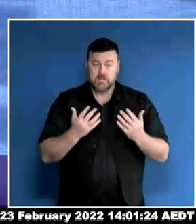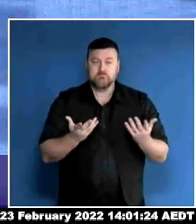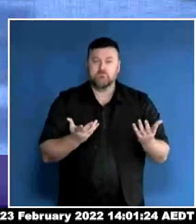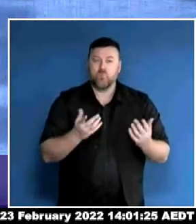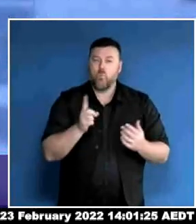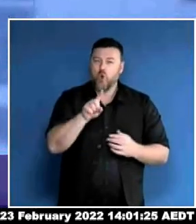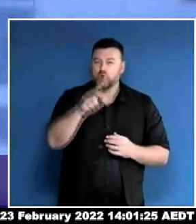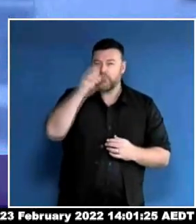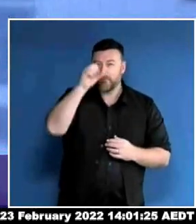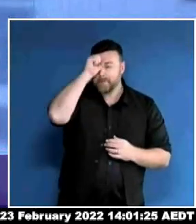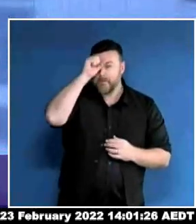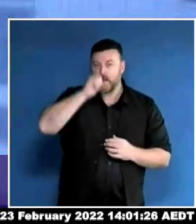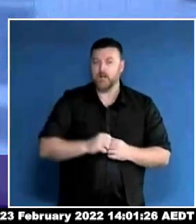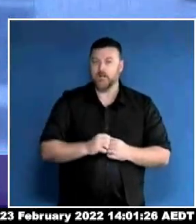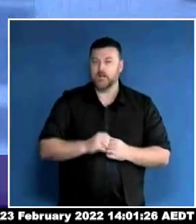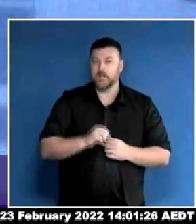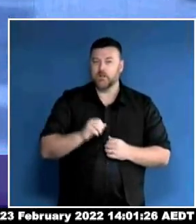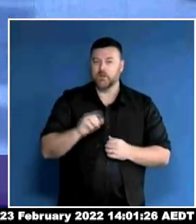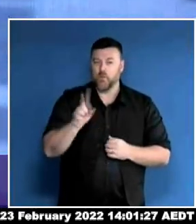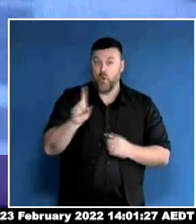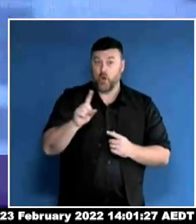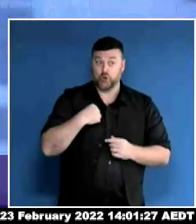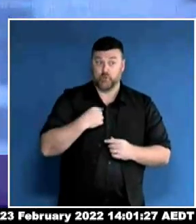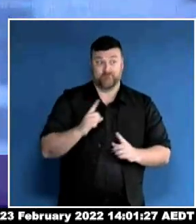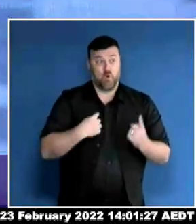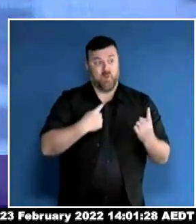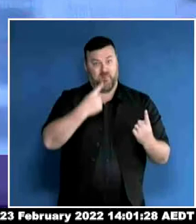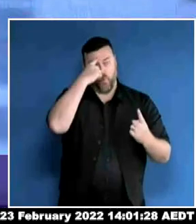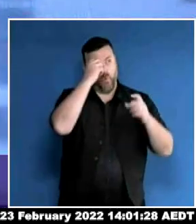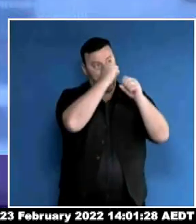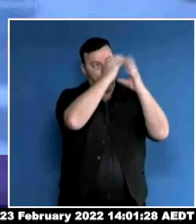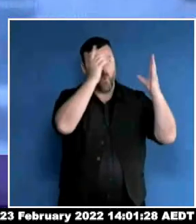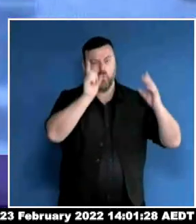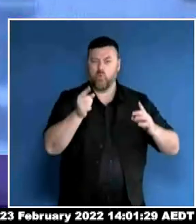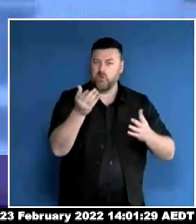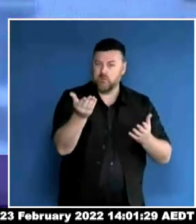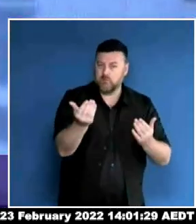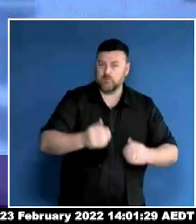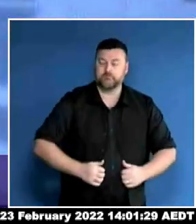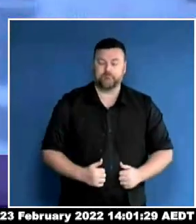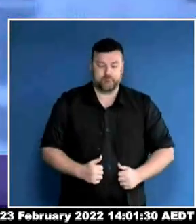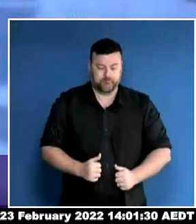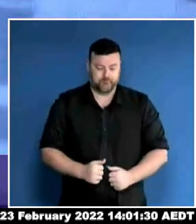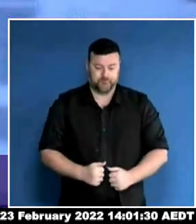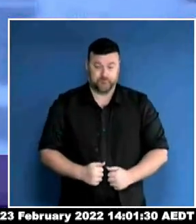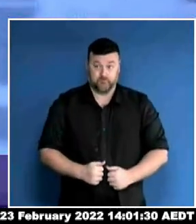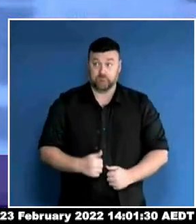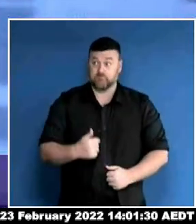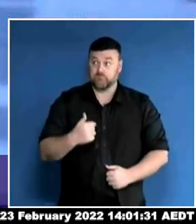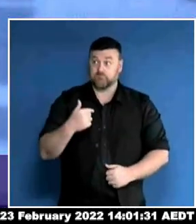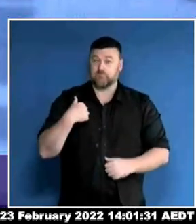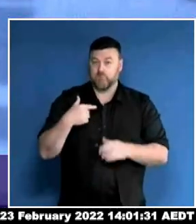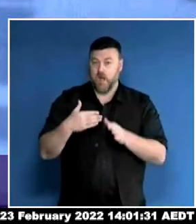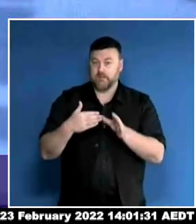going to happen with this job? I was gobsmacked. I thought - - MS EASTMAN: Can I ask you to lean in a little bit closer to the